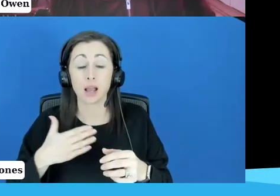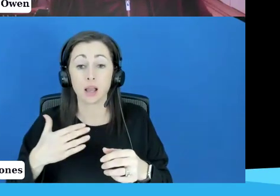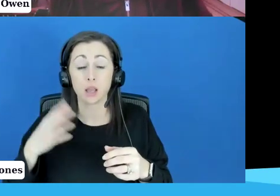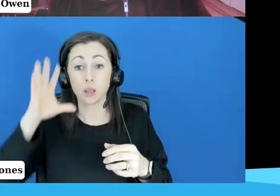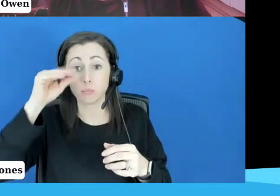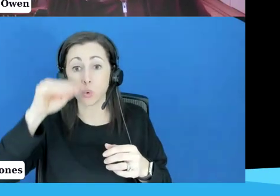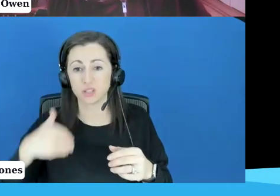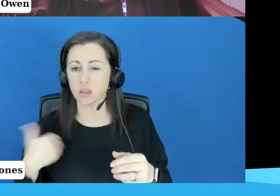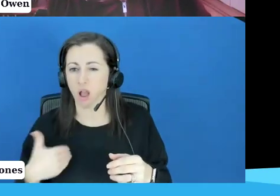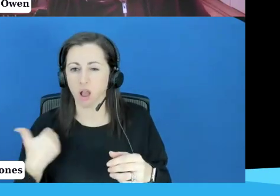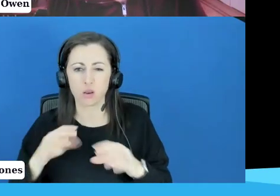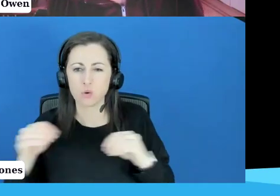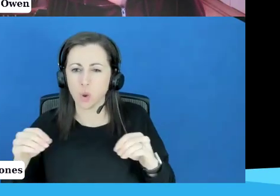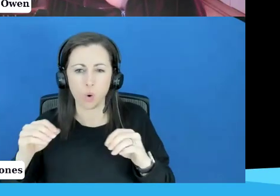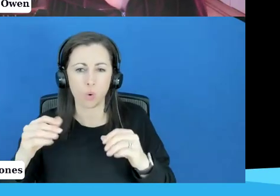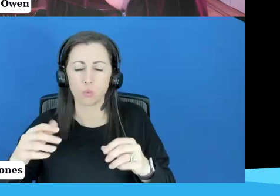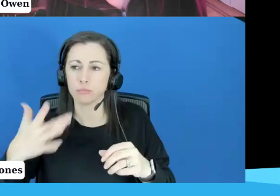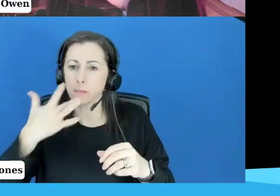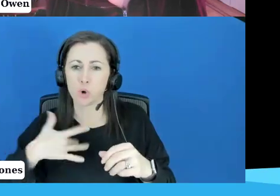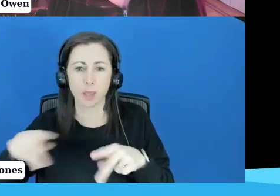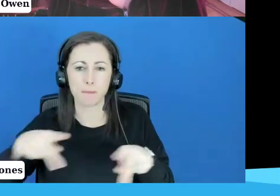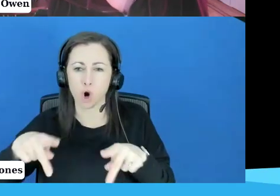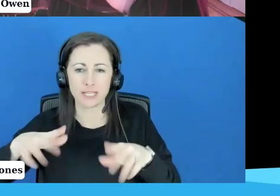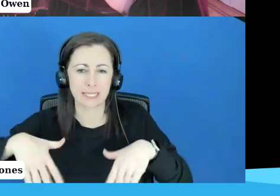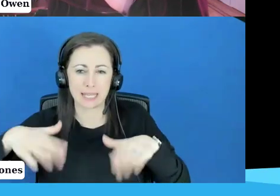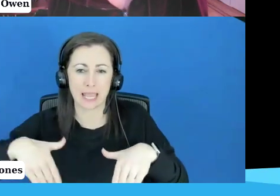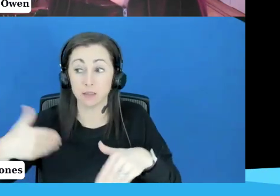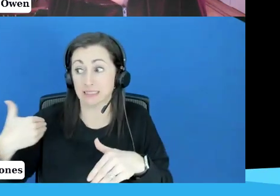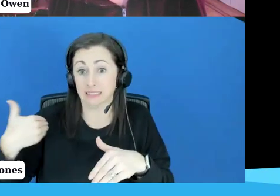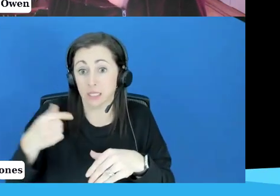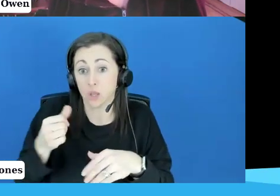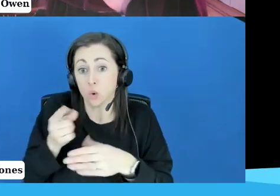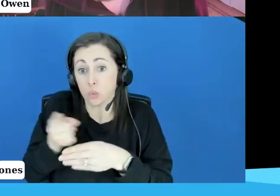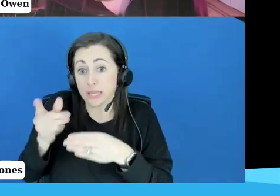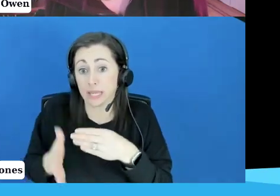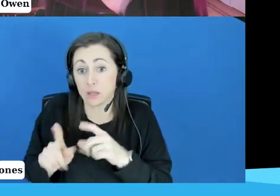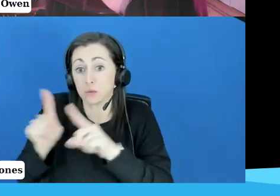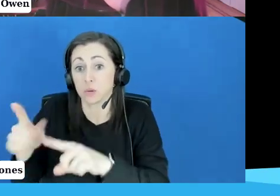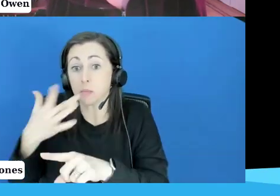We did go to one this weekend and it was at a farm. It was pretty inaccessible.